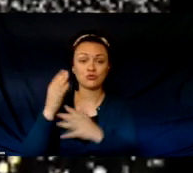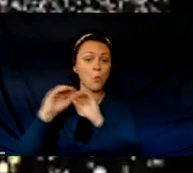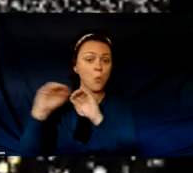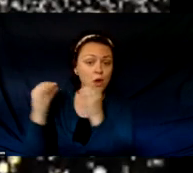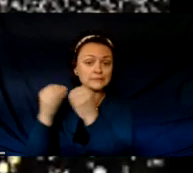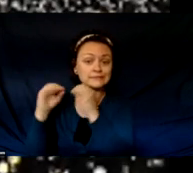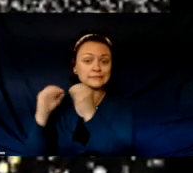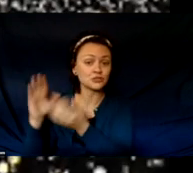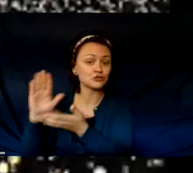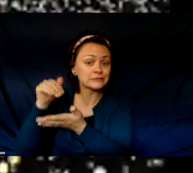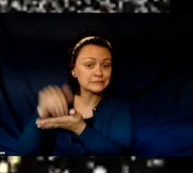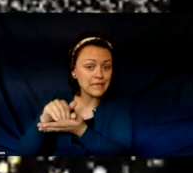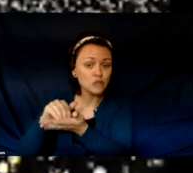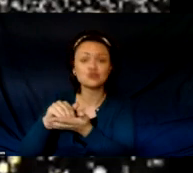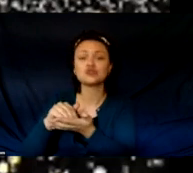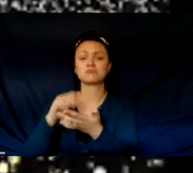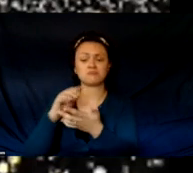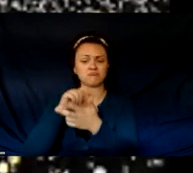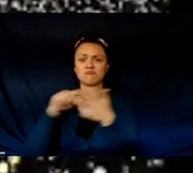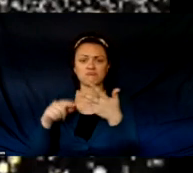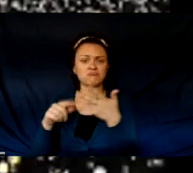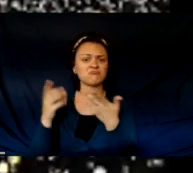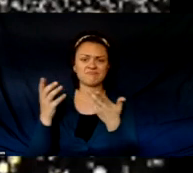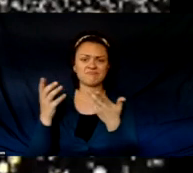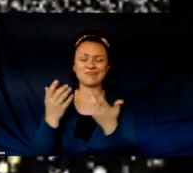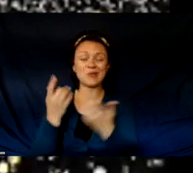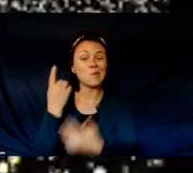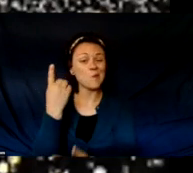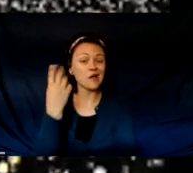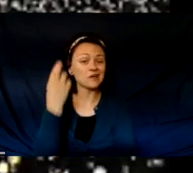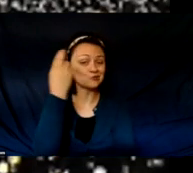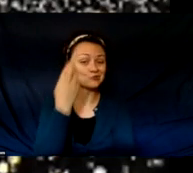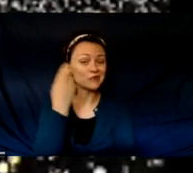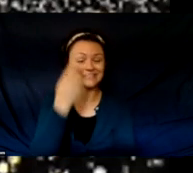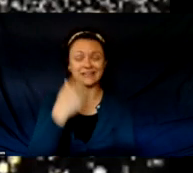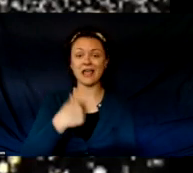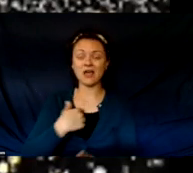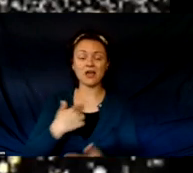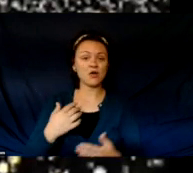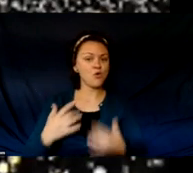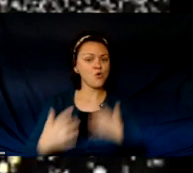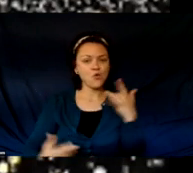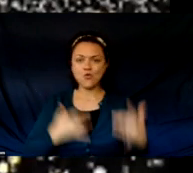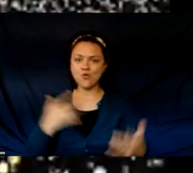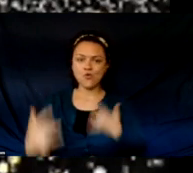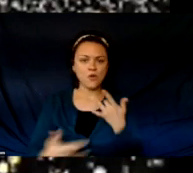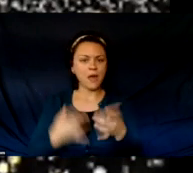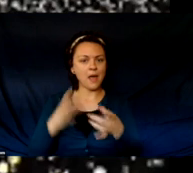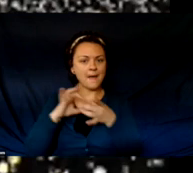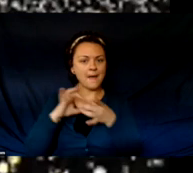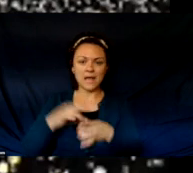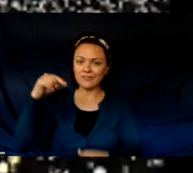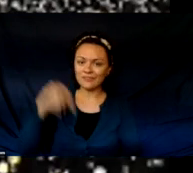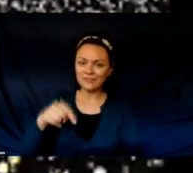One of the reasons I was so amped up about this particular group be cause it,